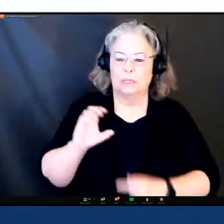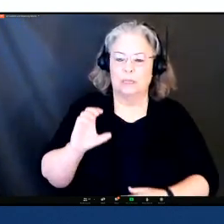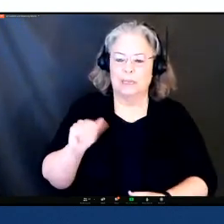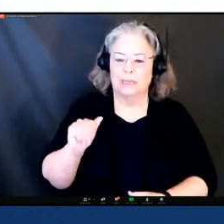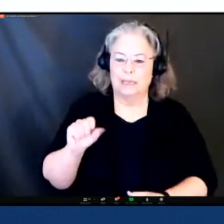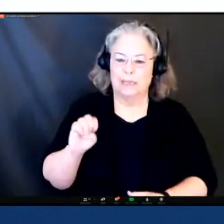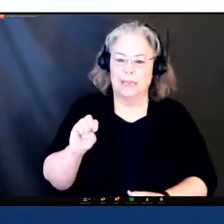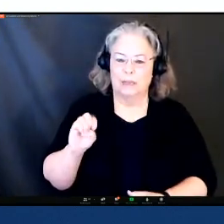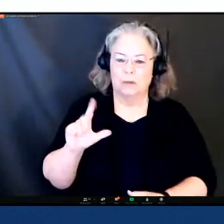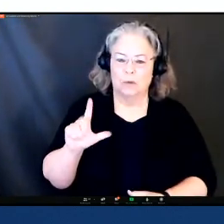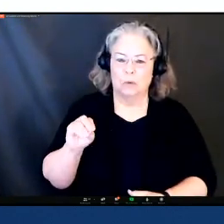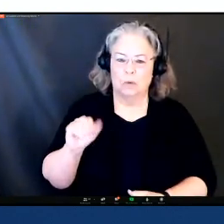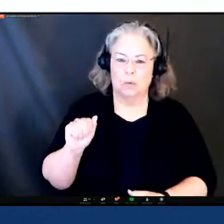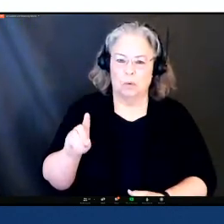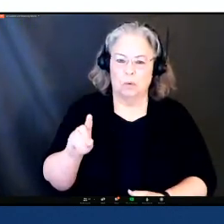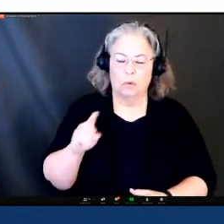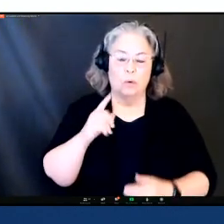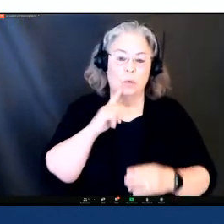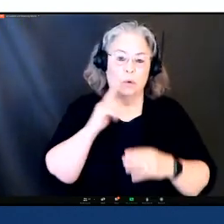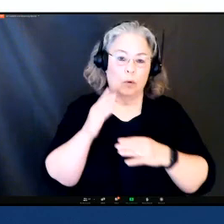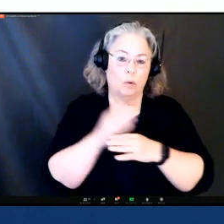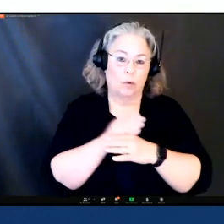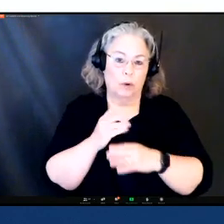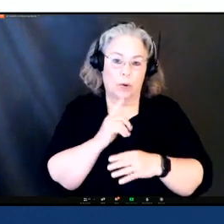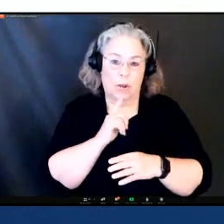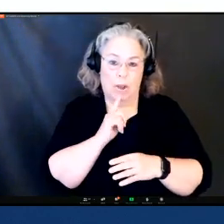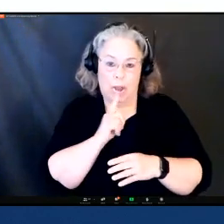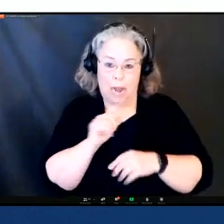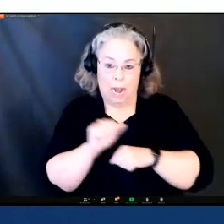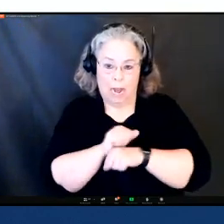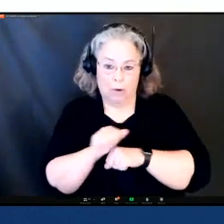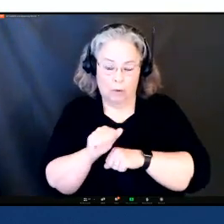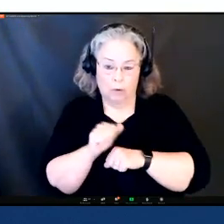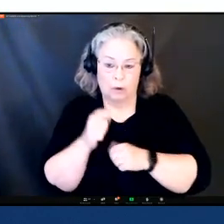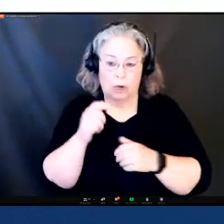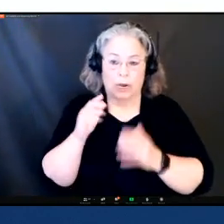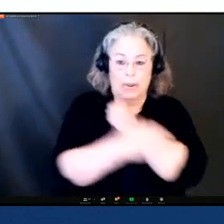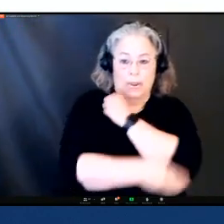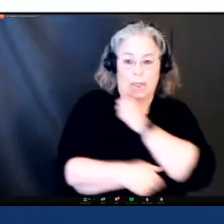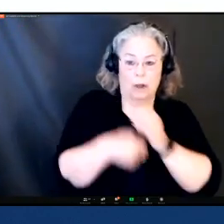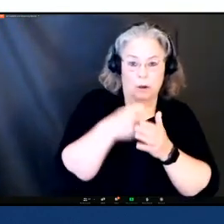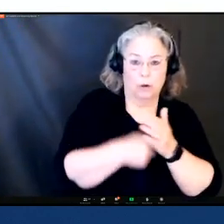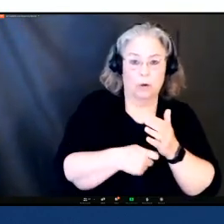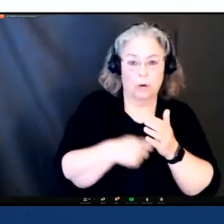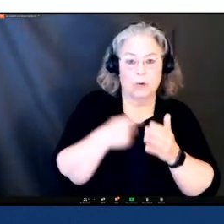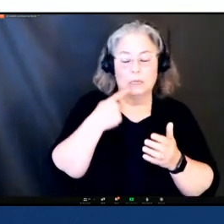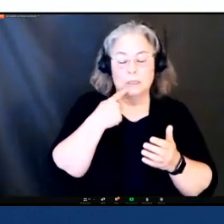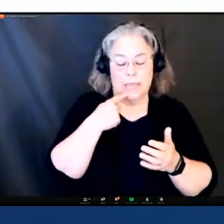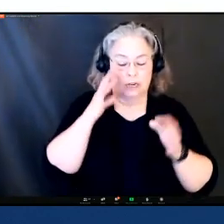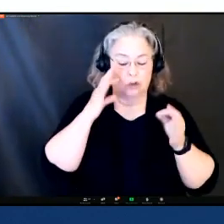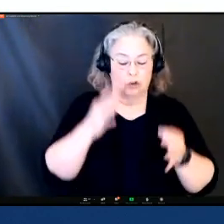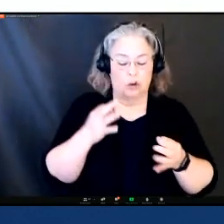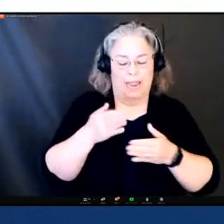The difference between actual and that counting cost and discretionary revenue determines the general funds ending fund balance. And this slide shows